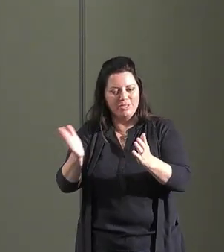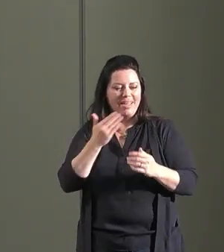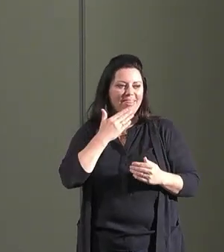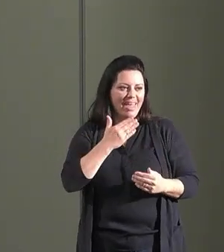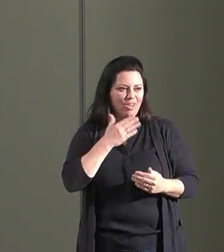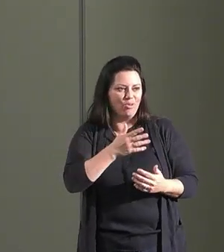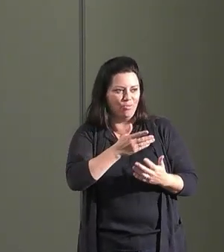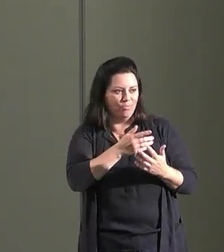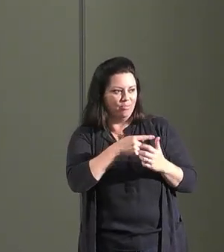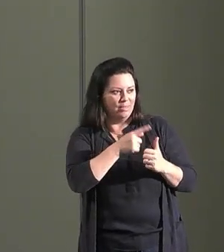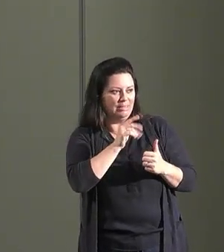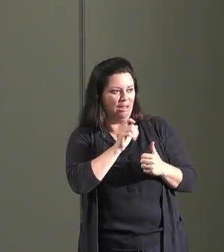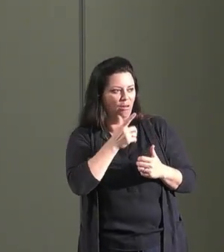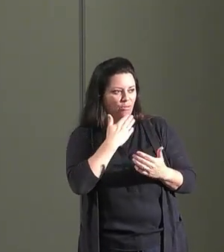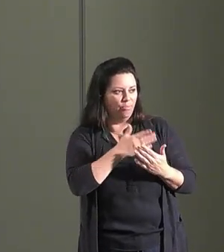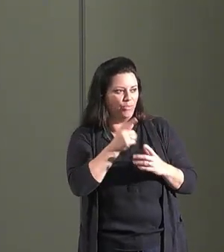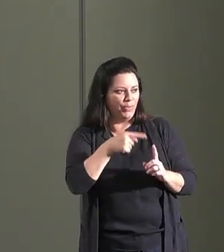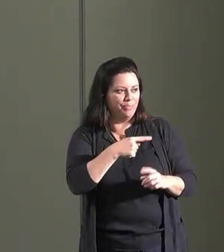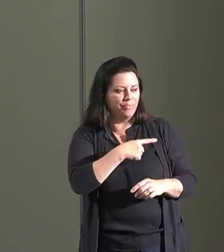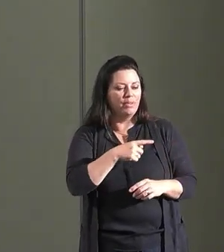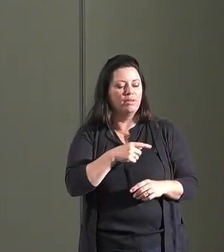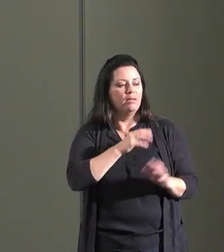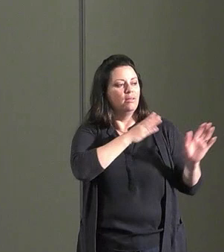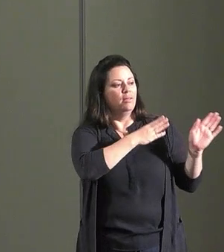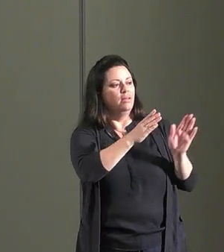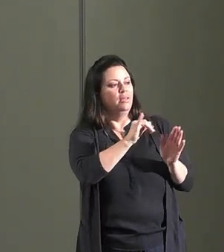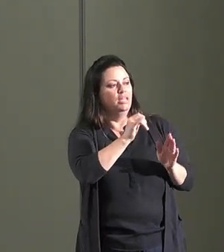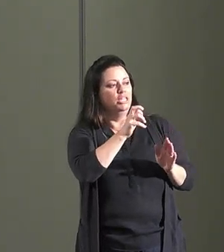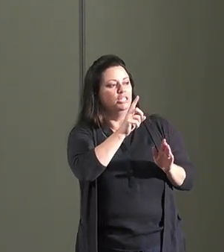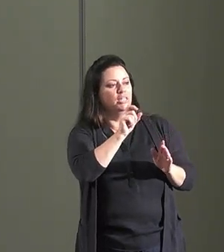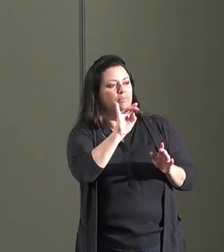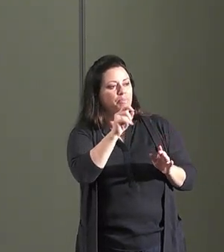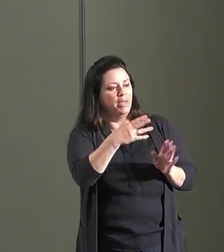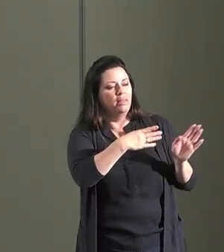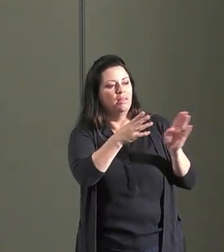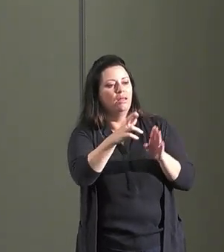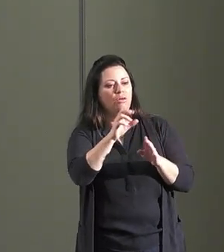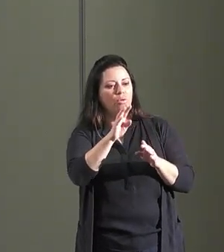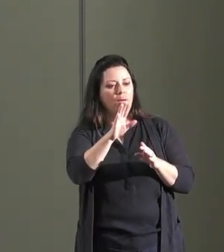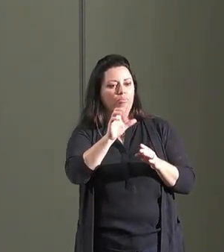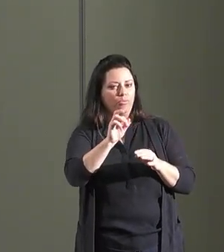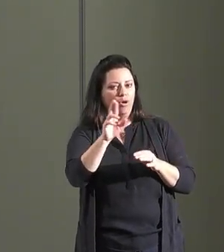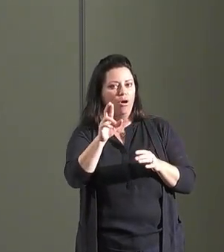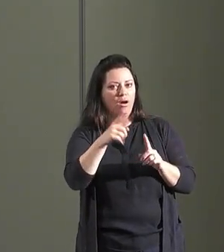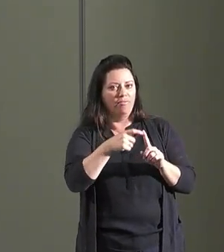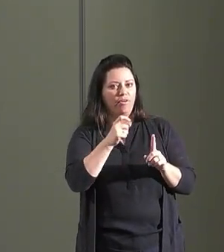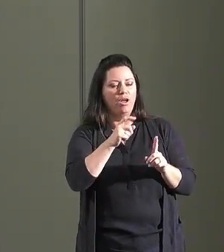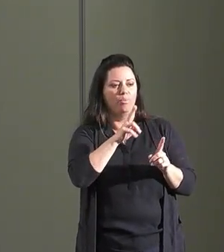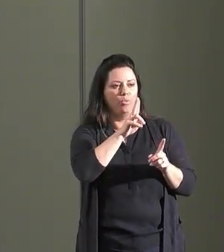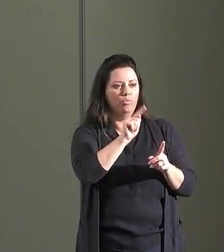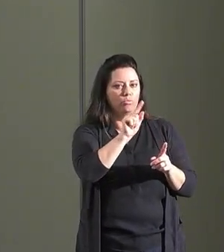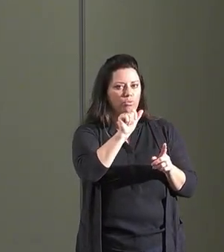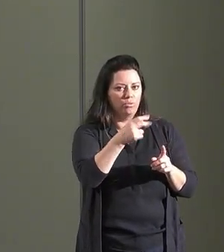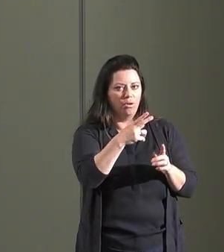is a great point Jared Smith, Rob Carr from Utah state and WebAIM and Terrill Thompson let's give